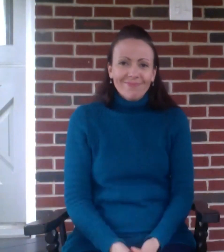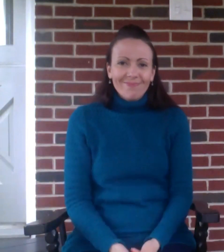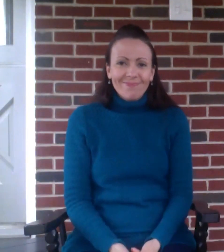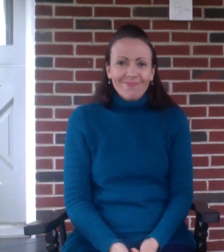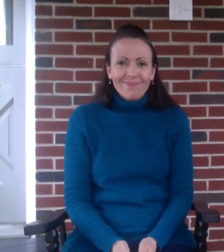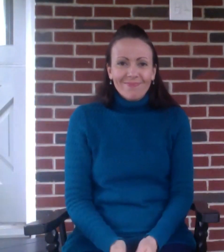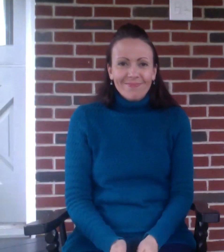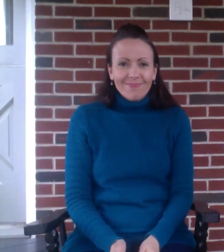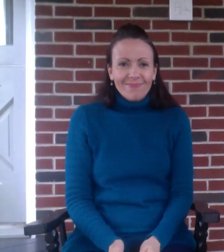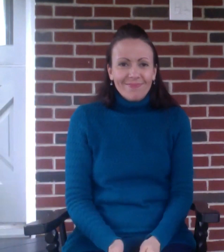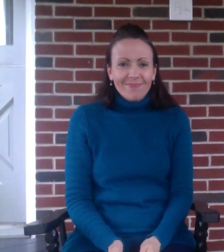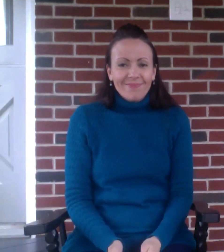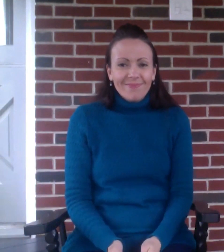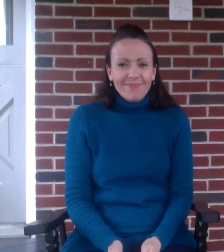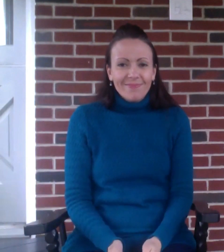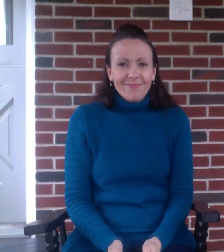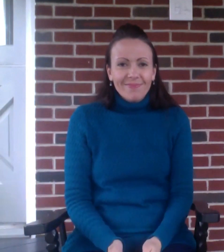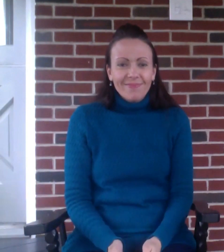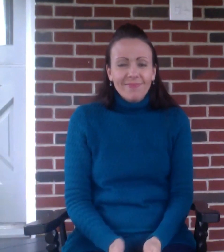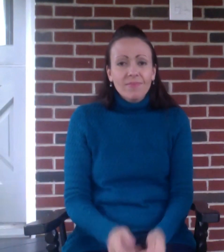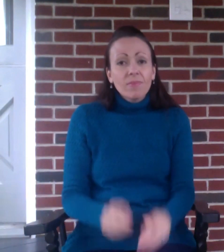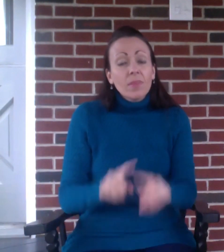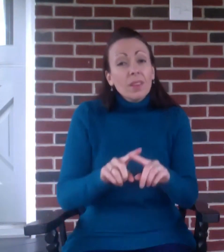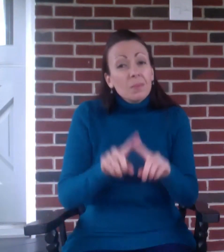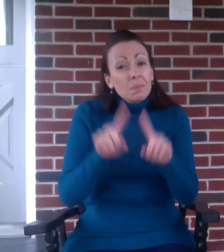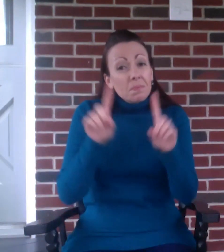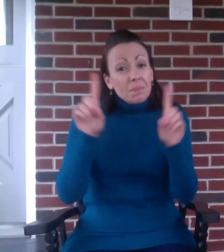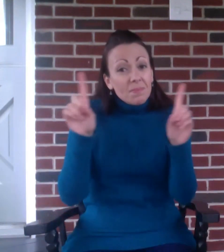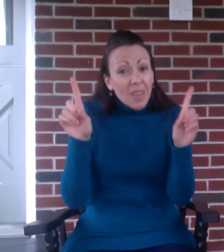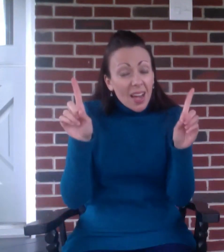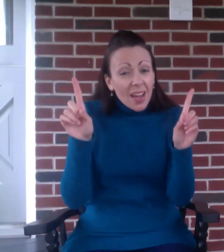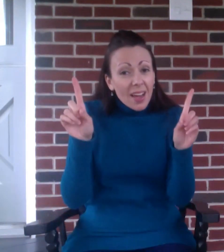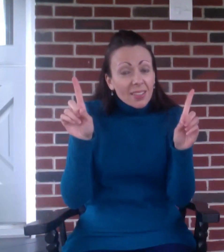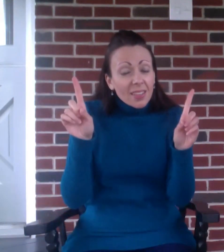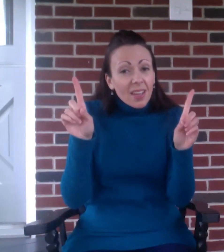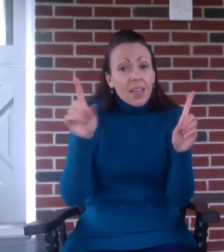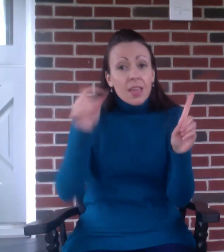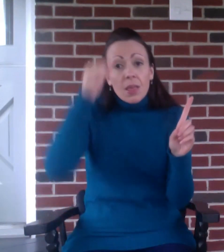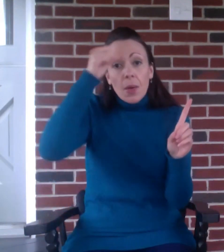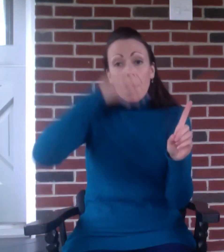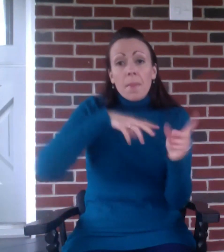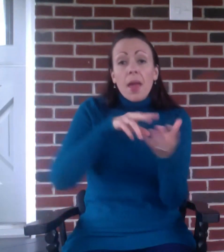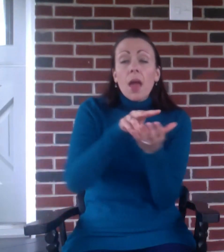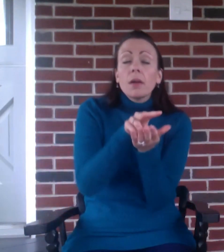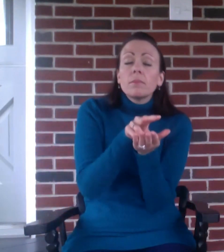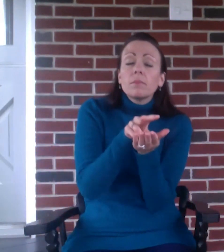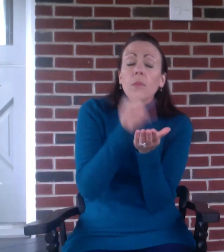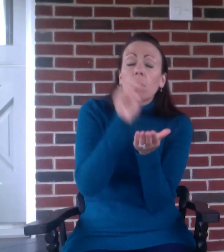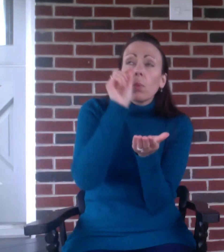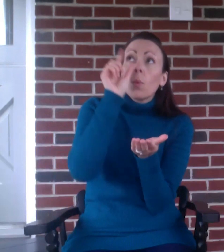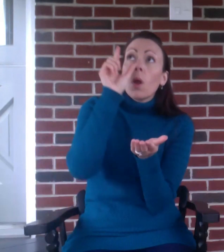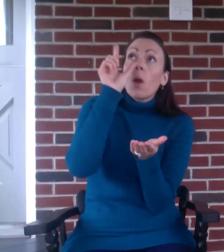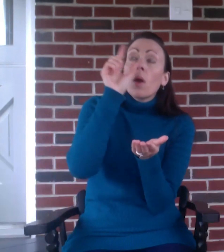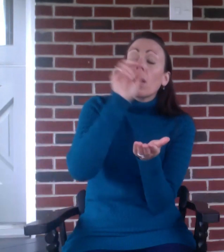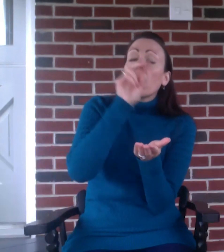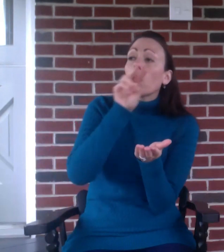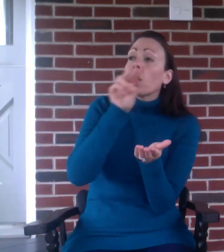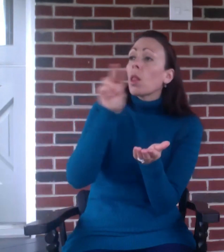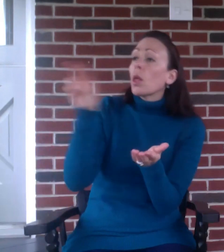the world outside was still the same. So it's not happy.